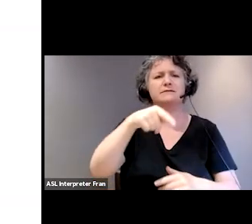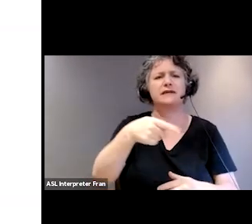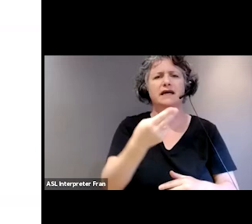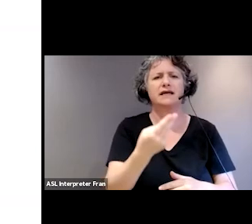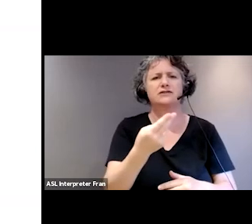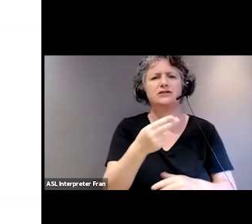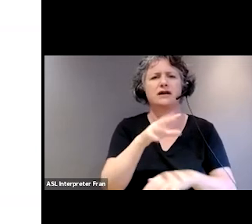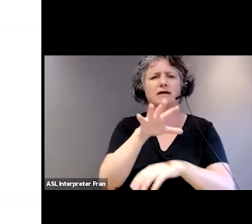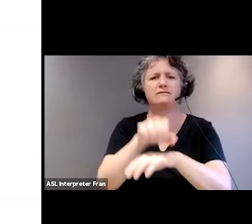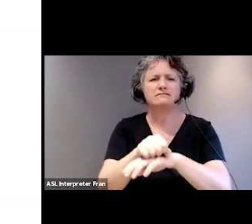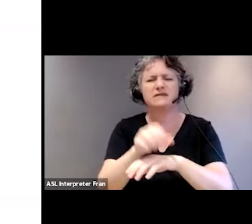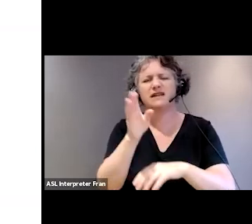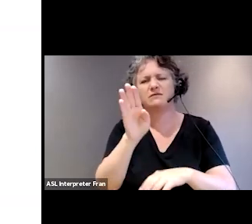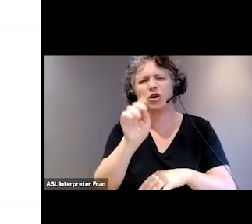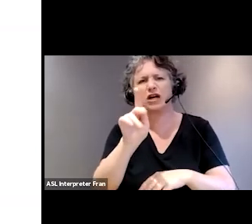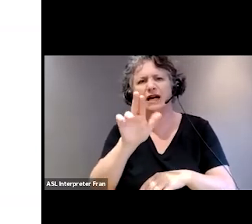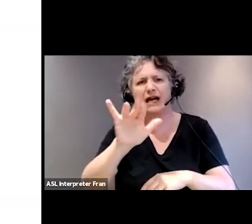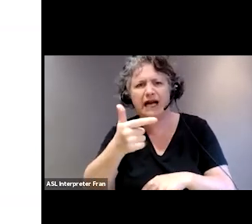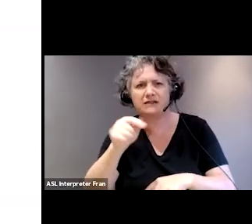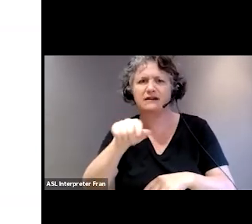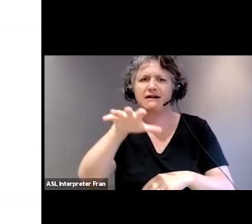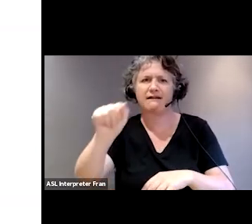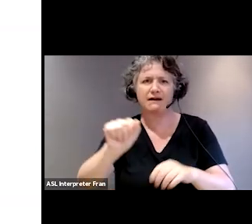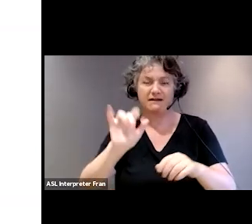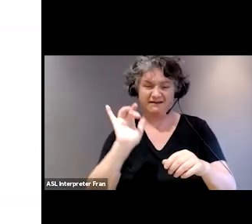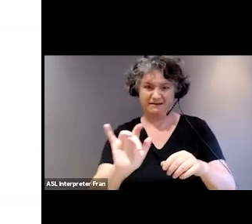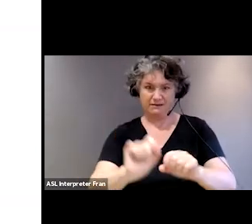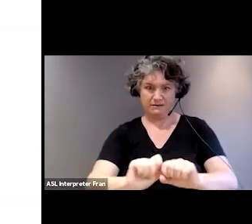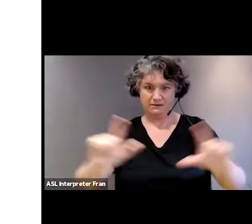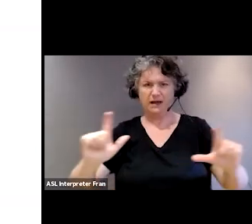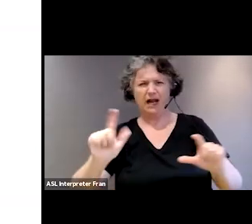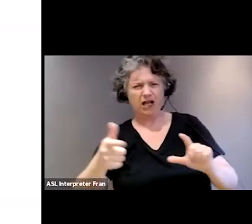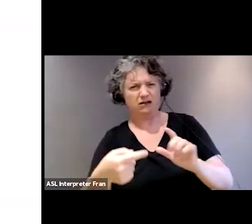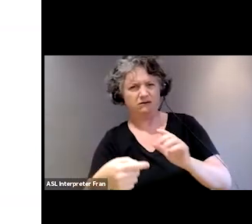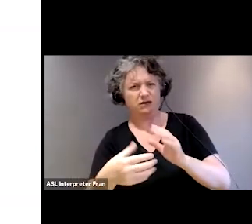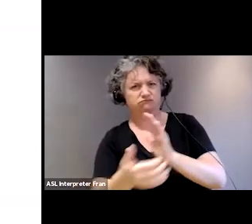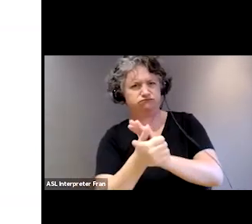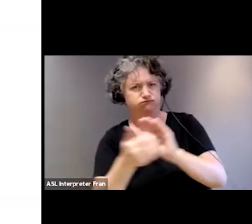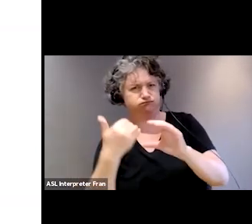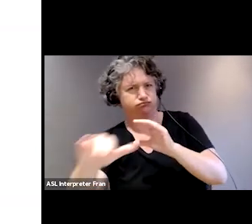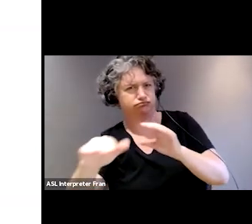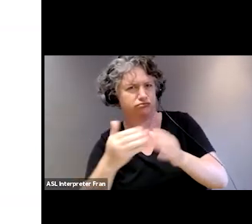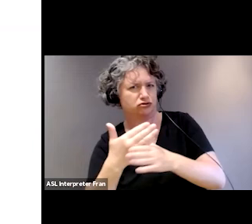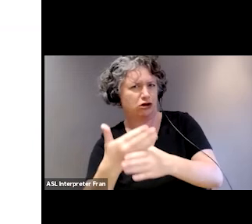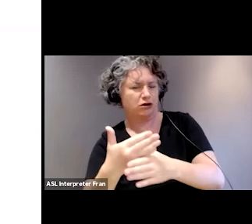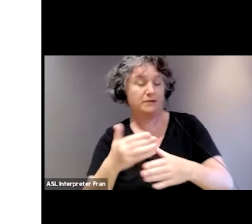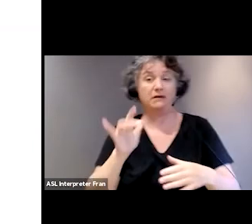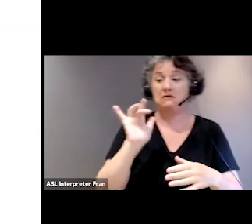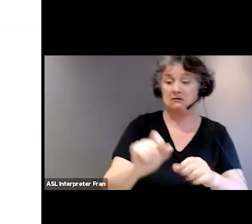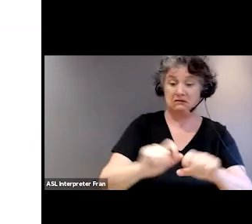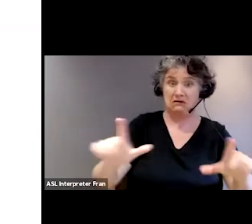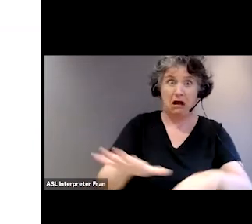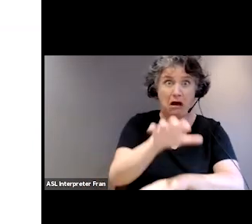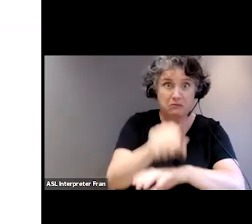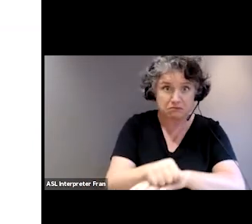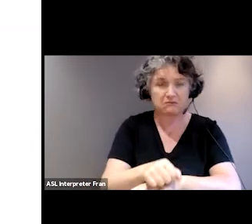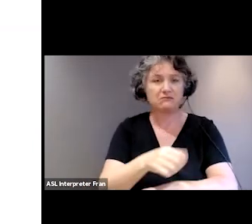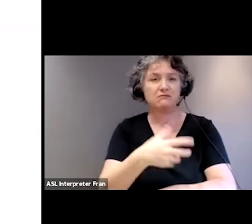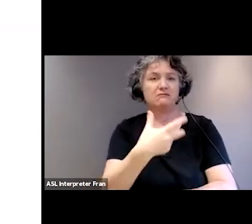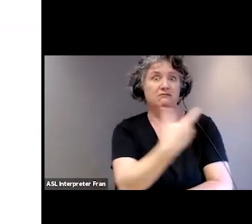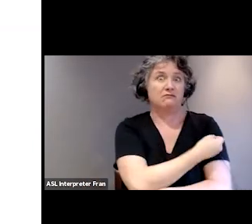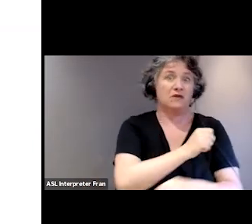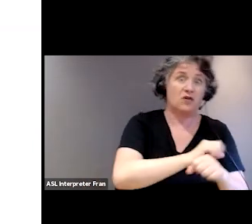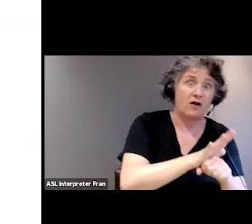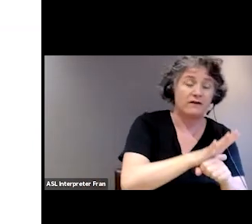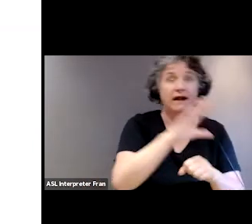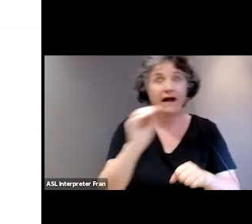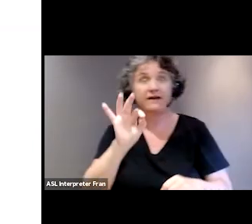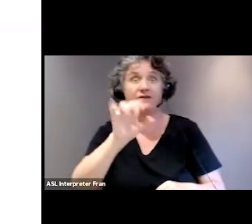Now this light is